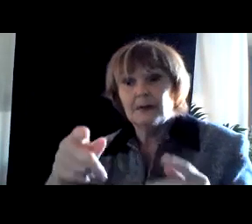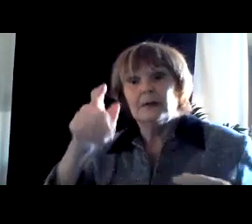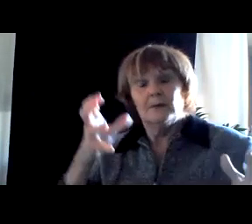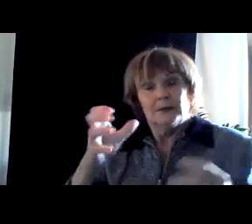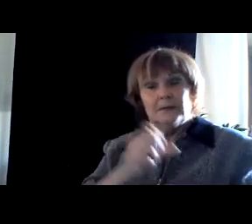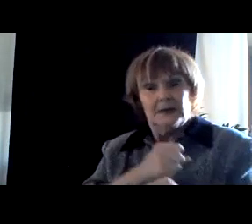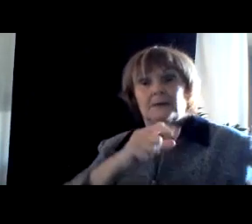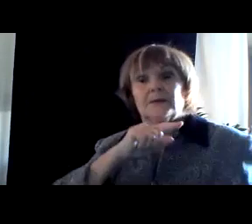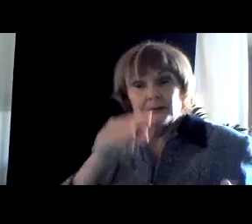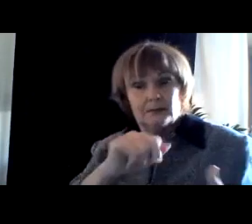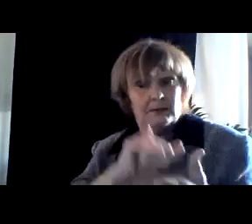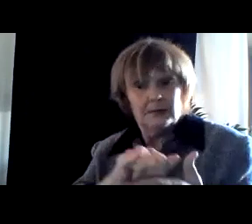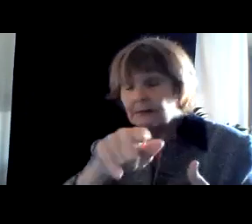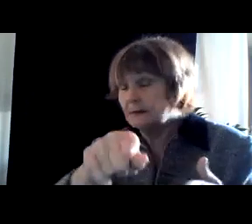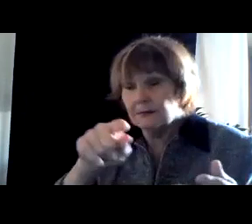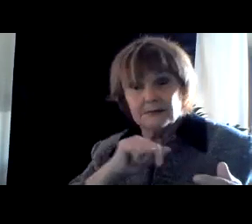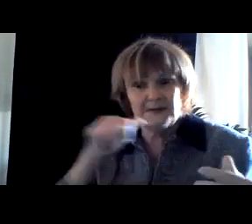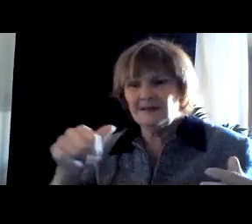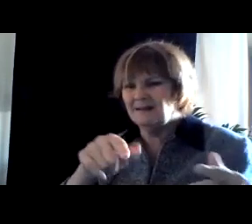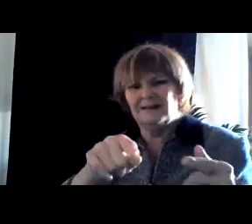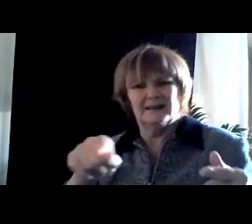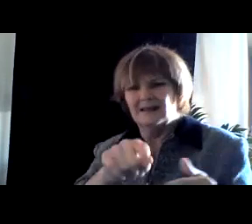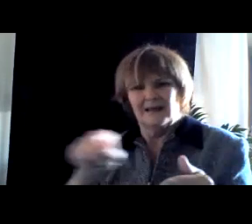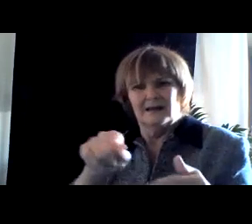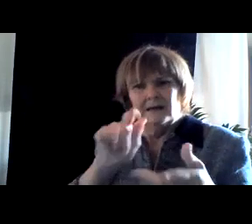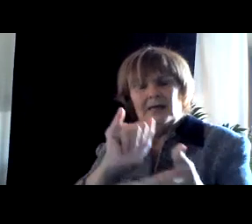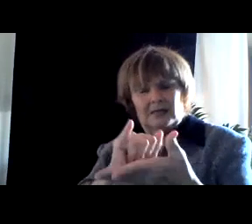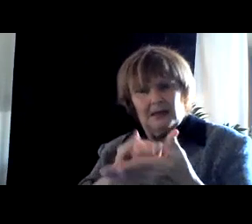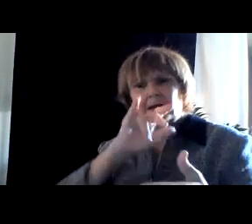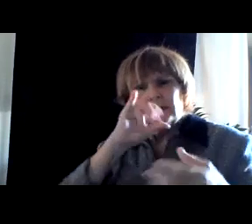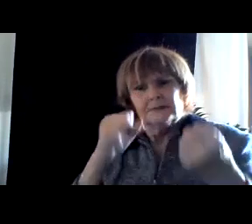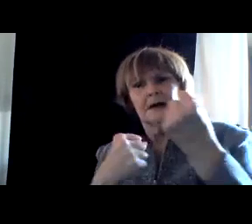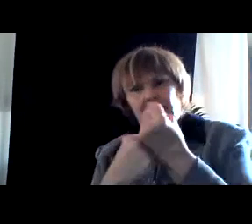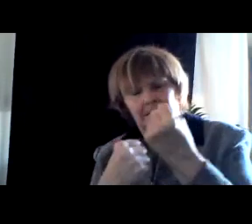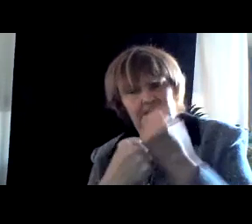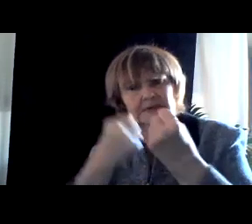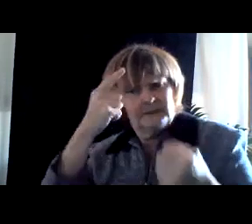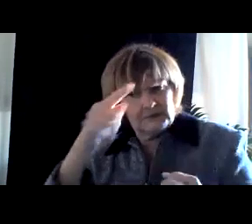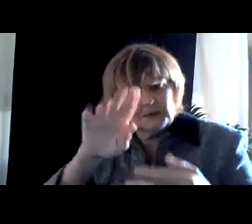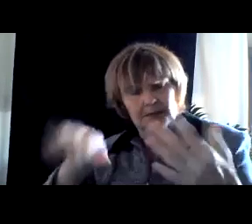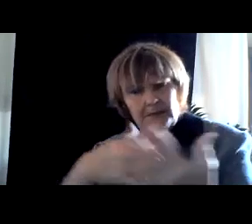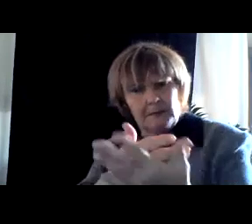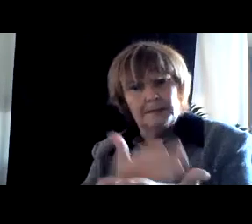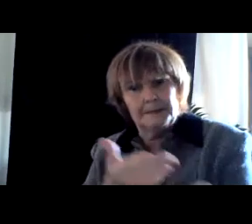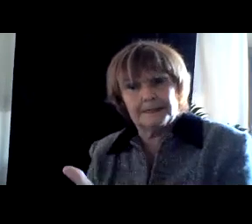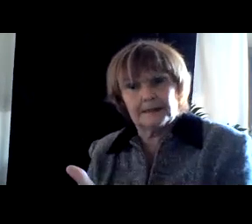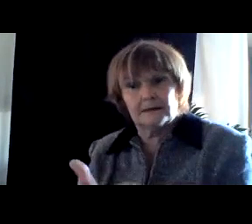I'm here to tell you that it isn't. And so we wanna advocate for those things as well. We wanna insist that people with disabilities